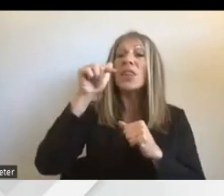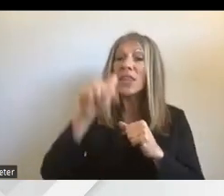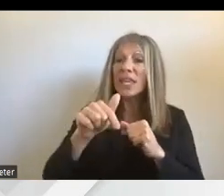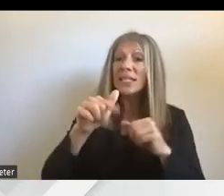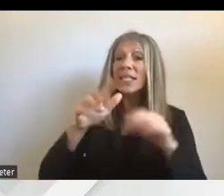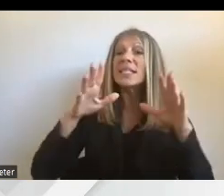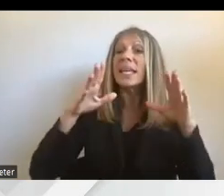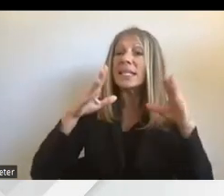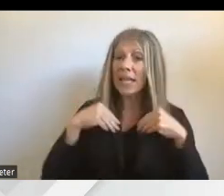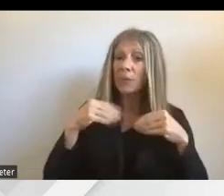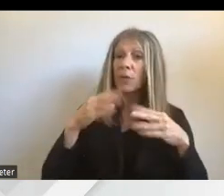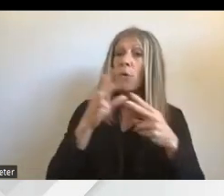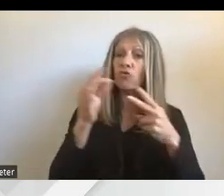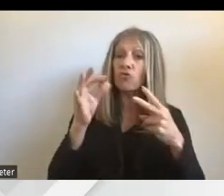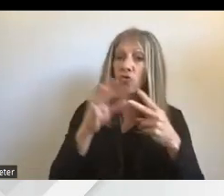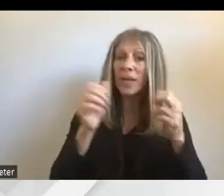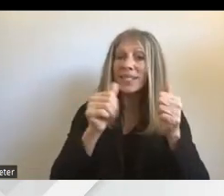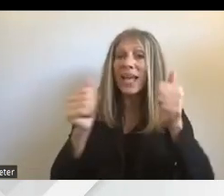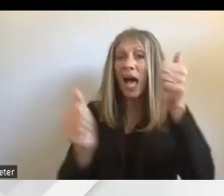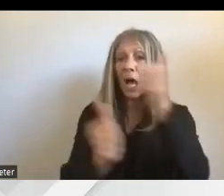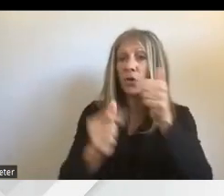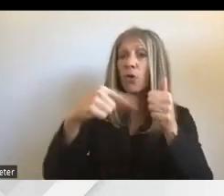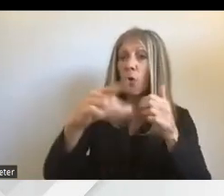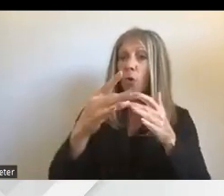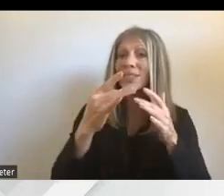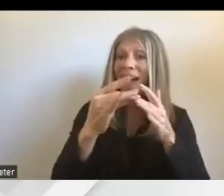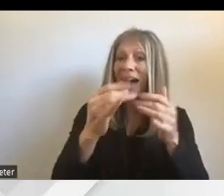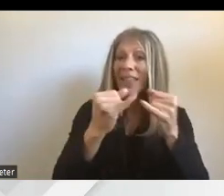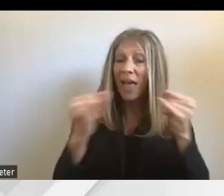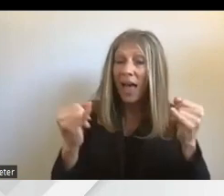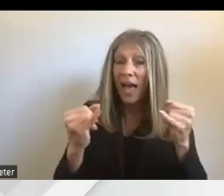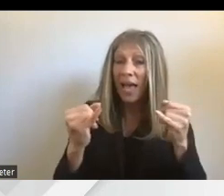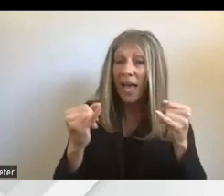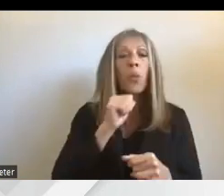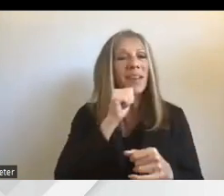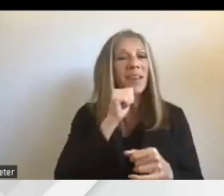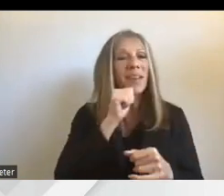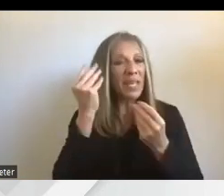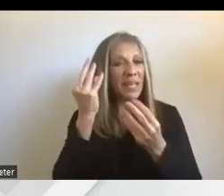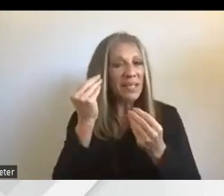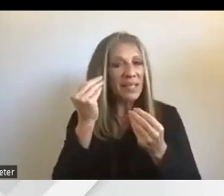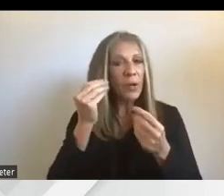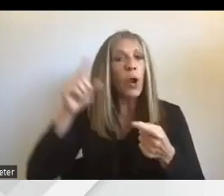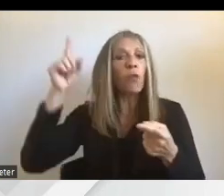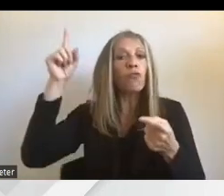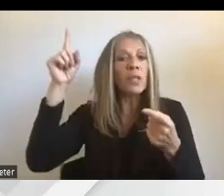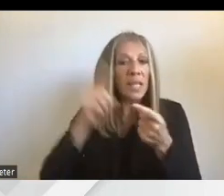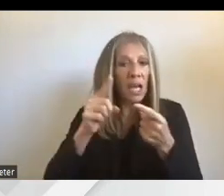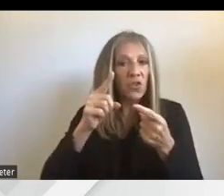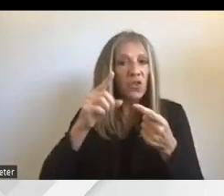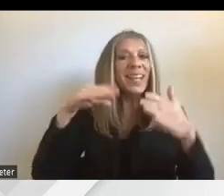acceptable choice under these guidelines and would not be considered a reduction in access.